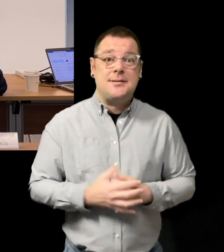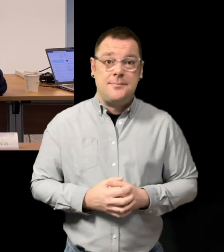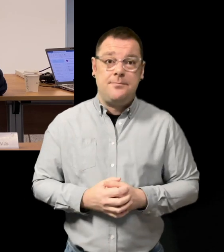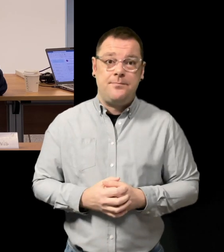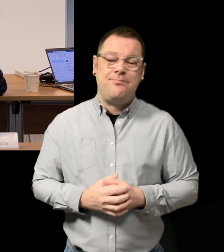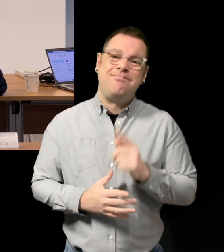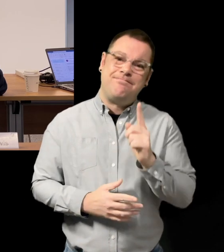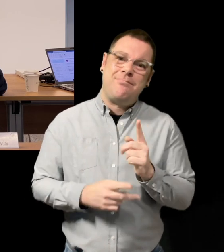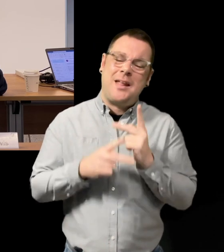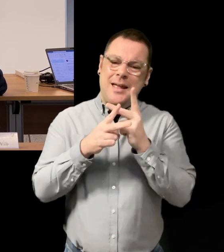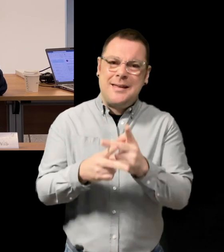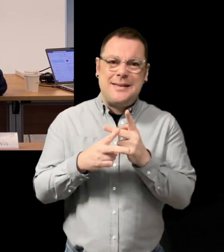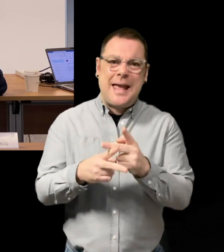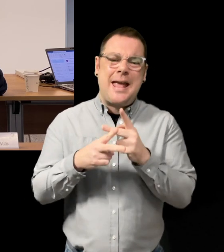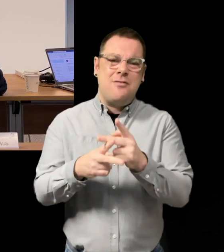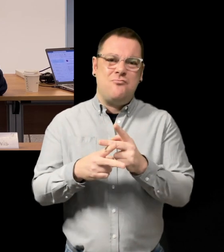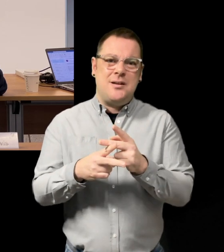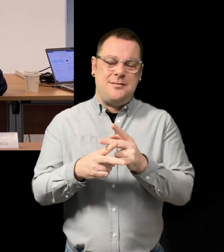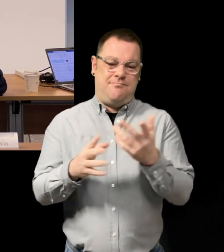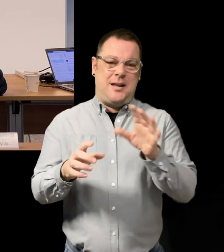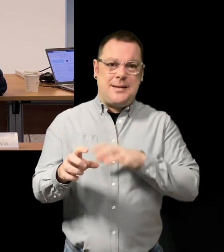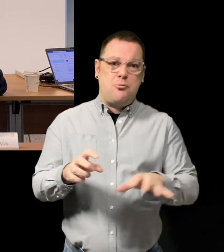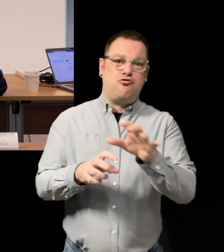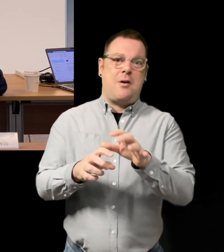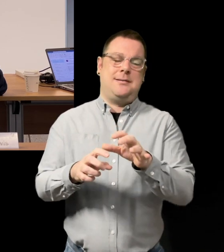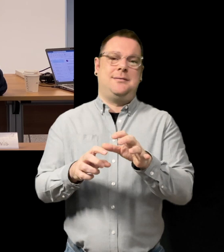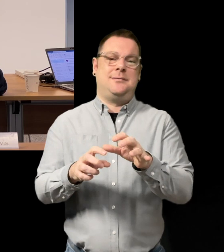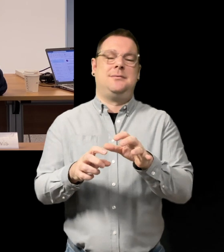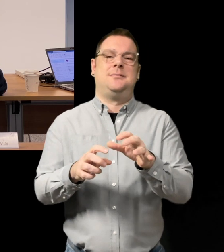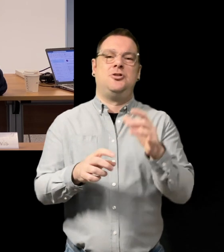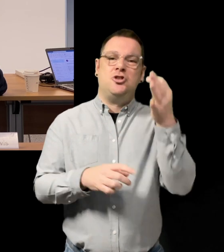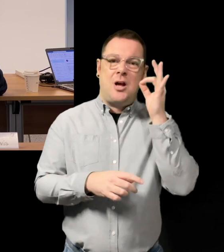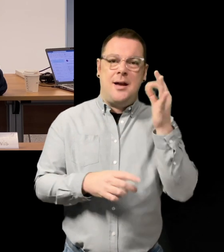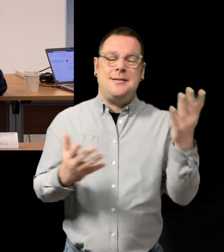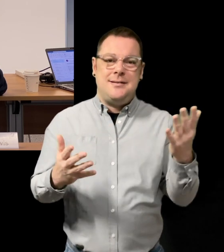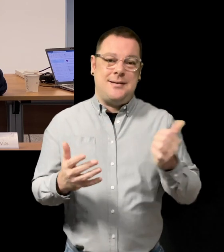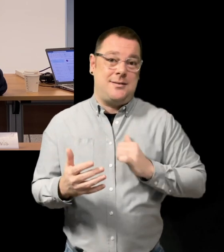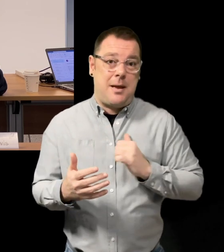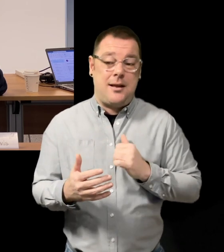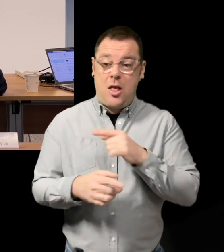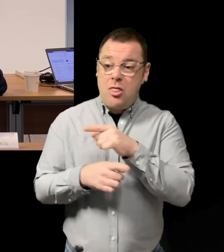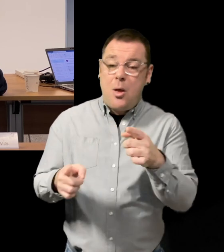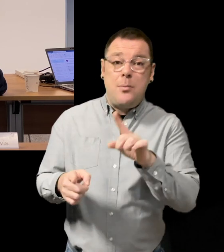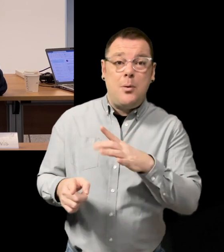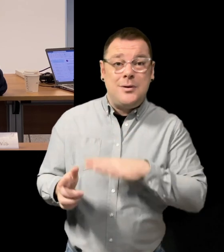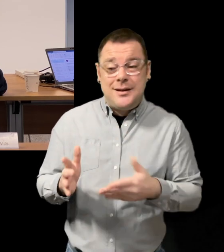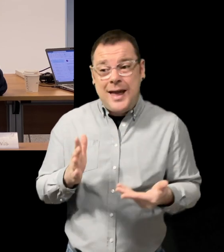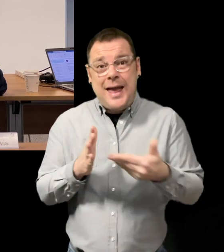But that is what a caring and democratic society expects, that those that need that extra lift in life